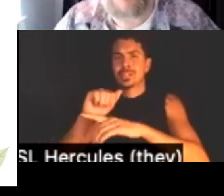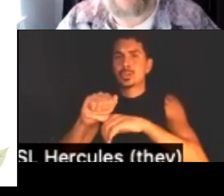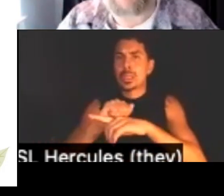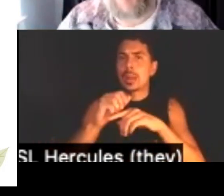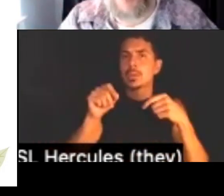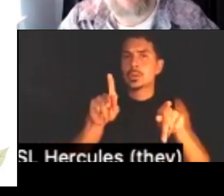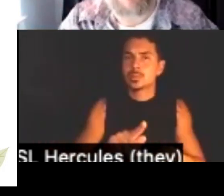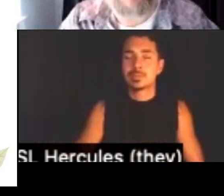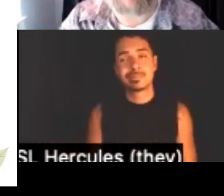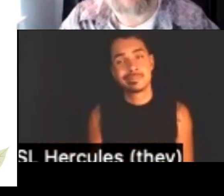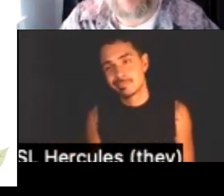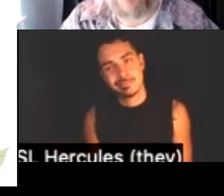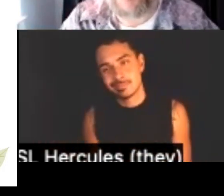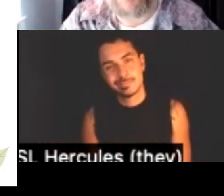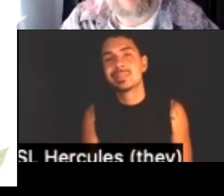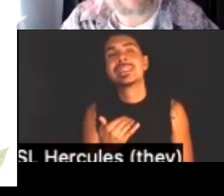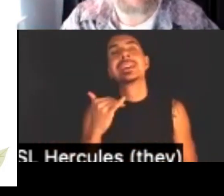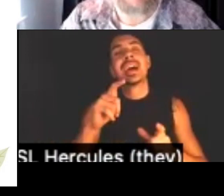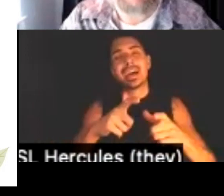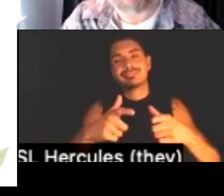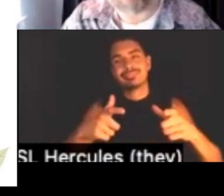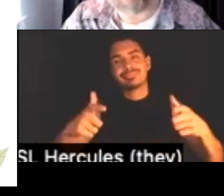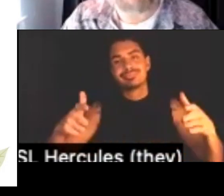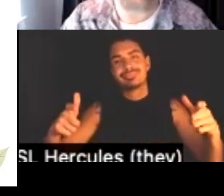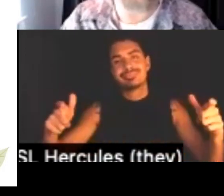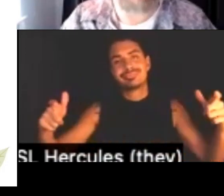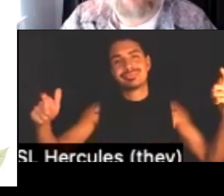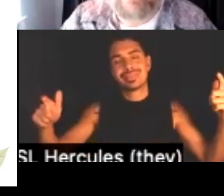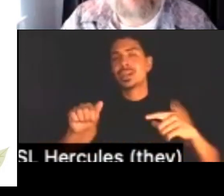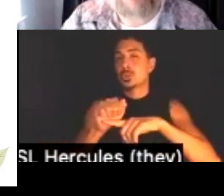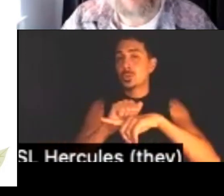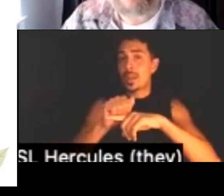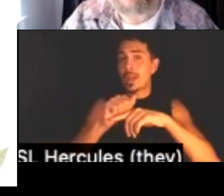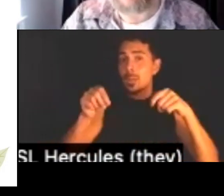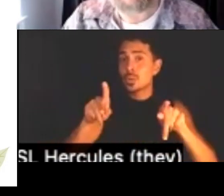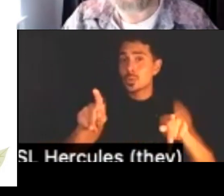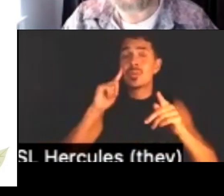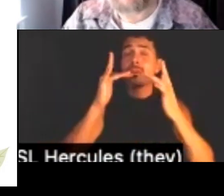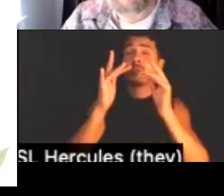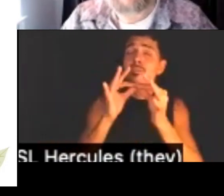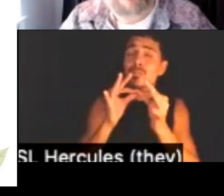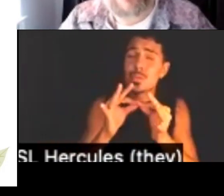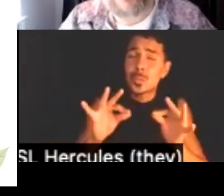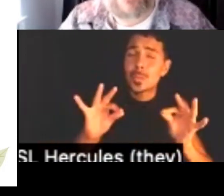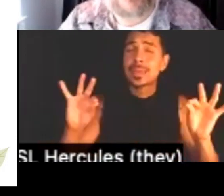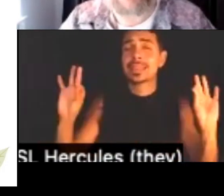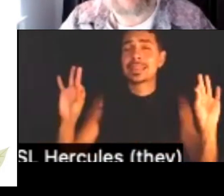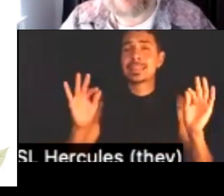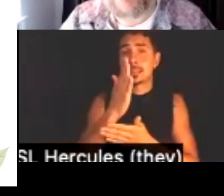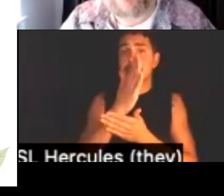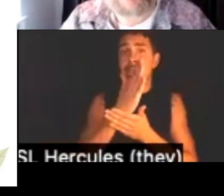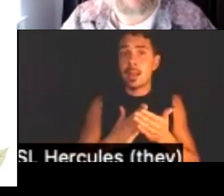we have a growing number of training opportunities that are available for free. Some of them are at cost for CEUs,